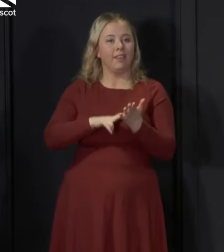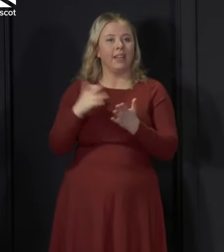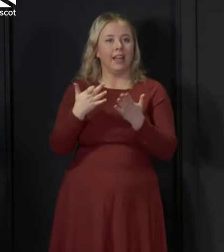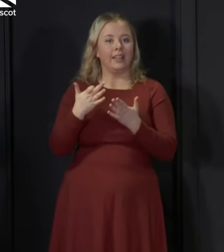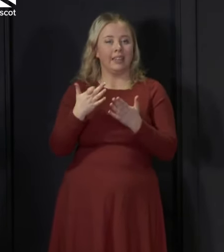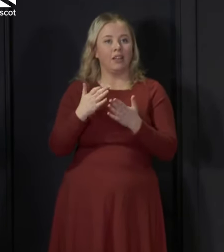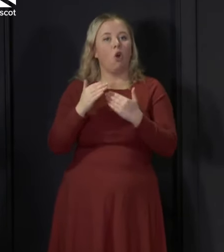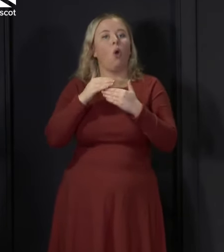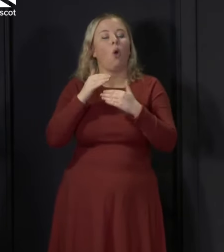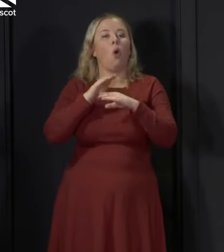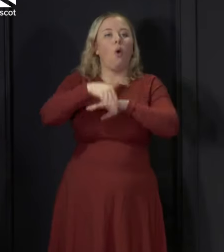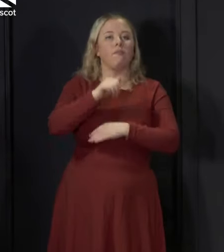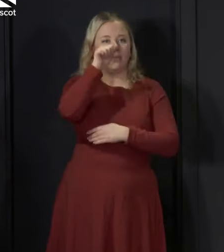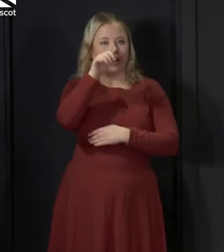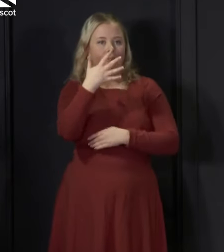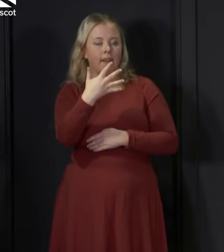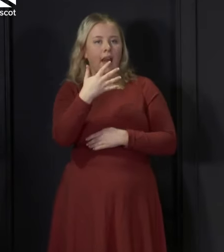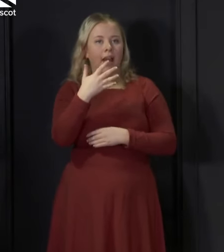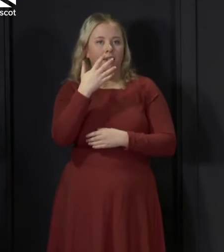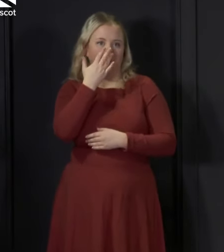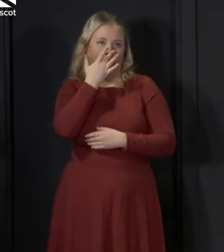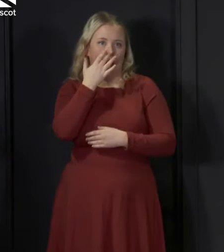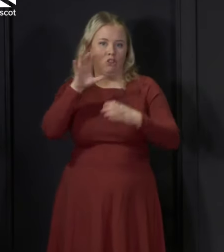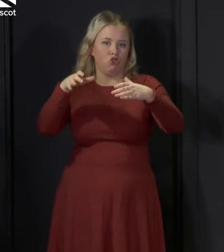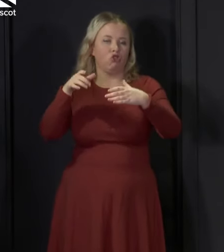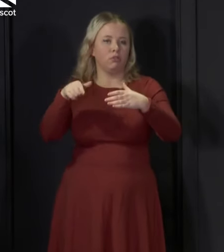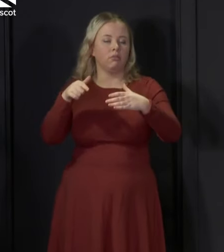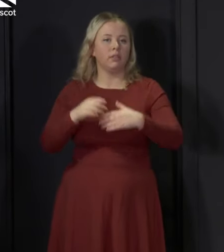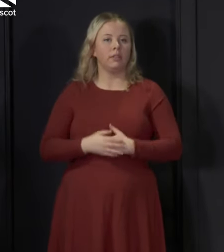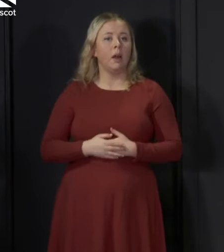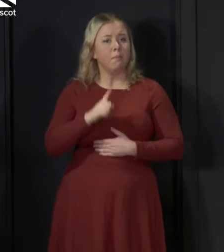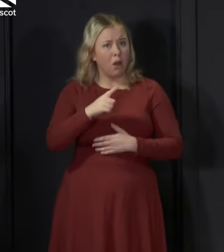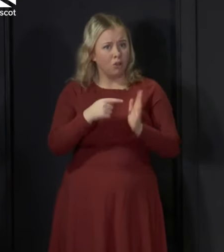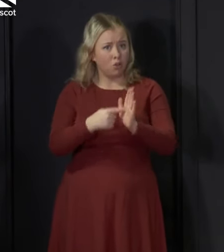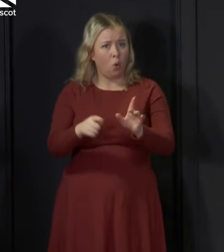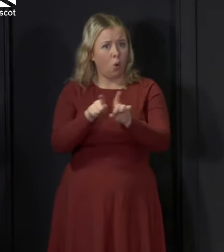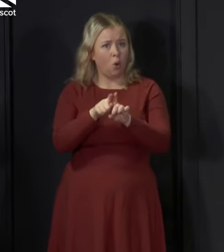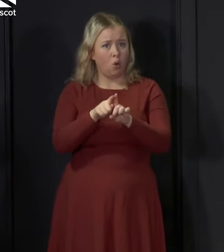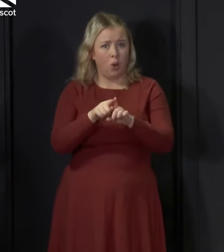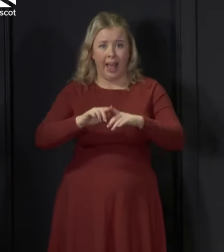age group. However they also show that anyone can get this virus, and that people of all